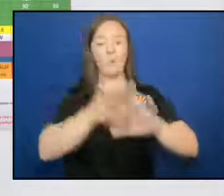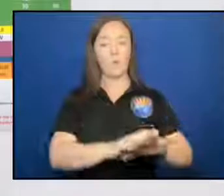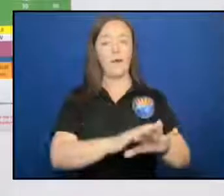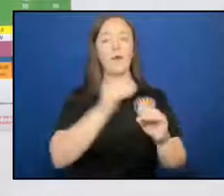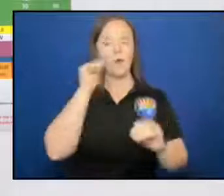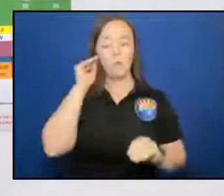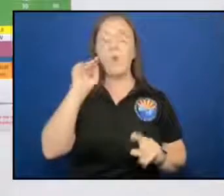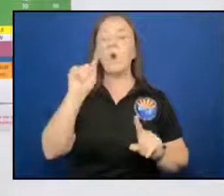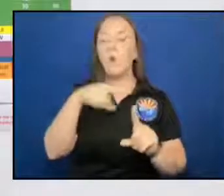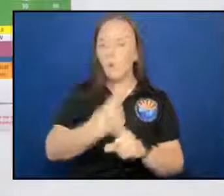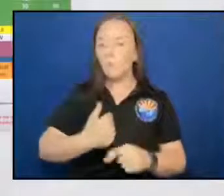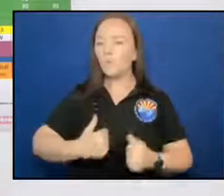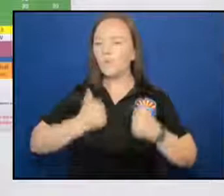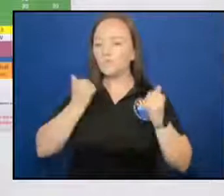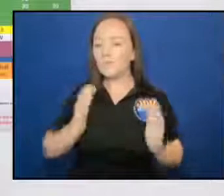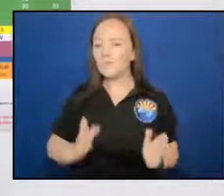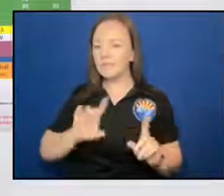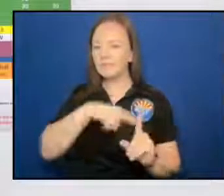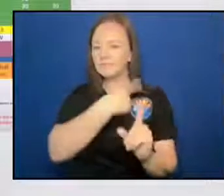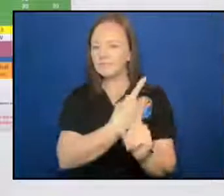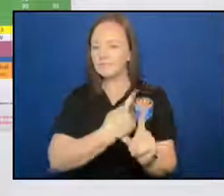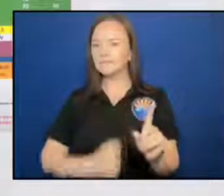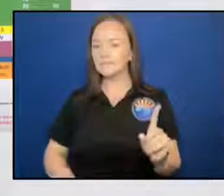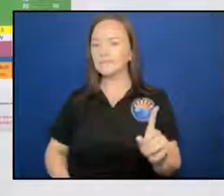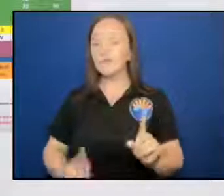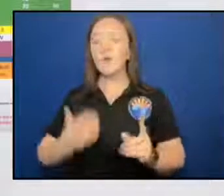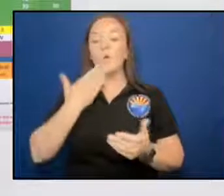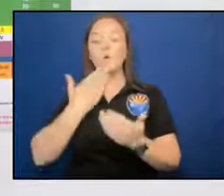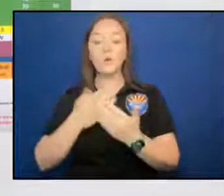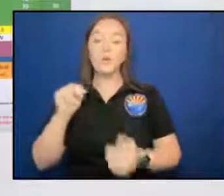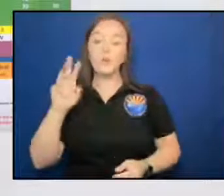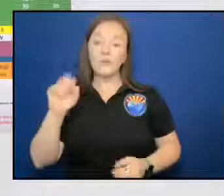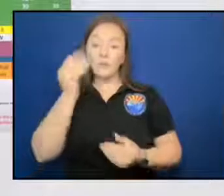THINK THAT WE WILL SEE THE FIRE SPREAD IN THE NEAR